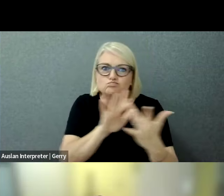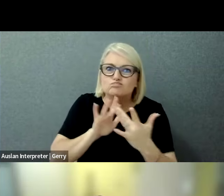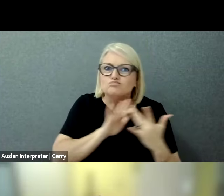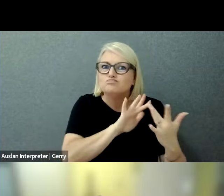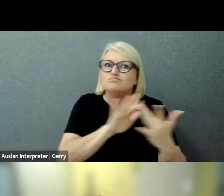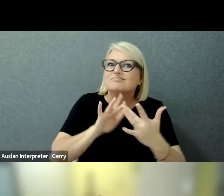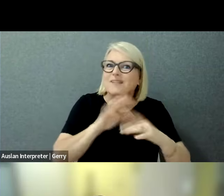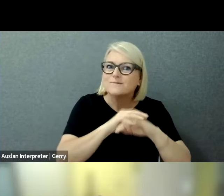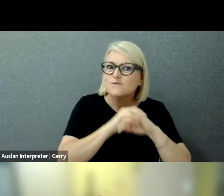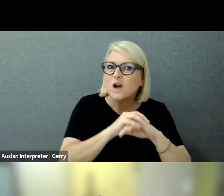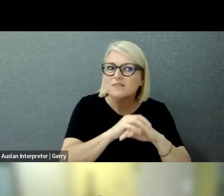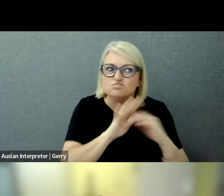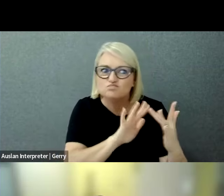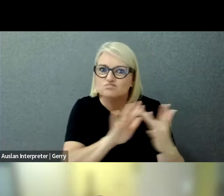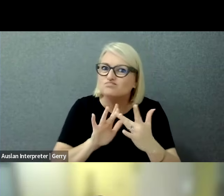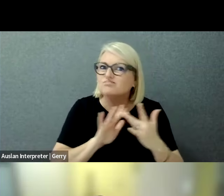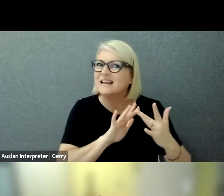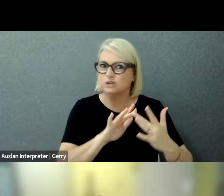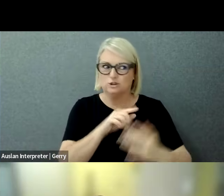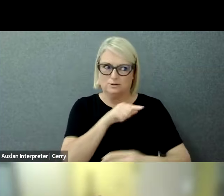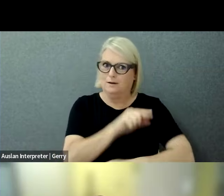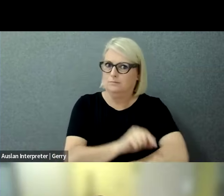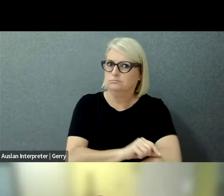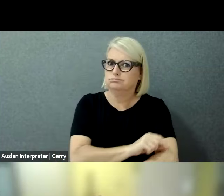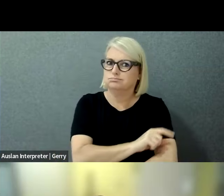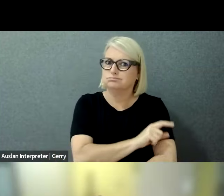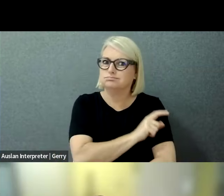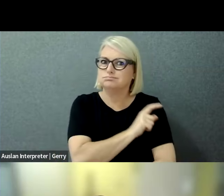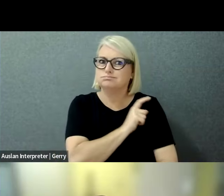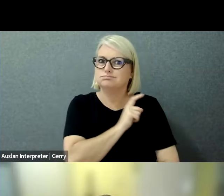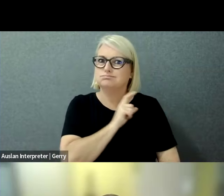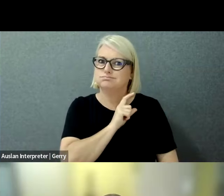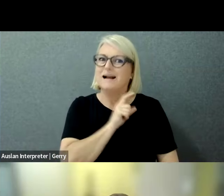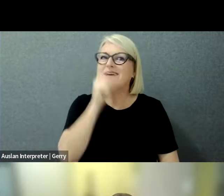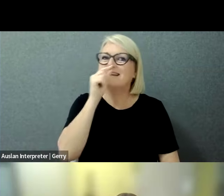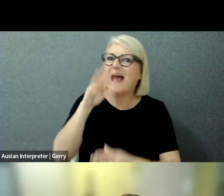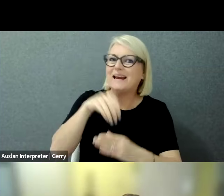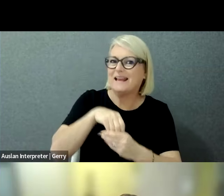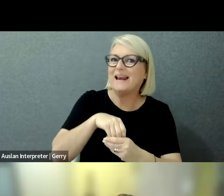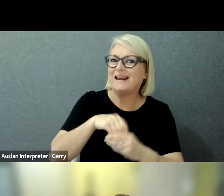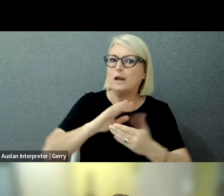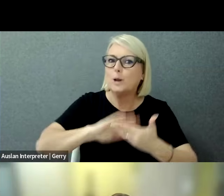other families and felt much more confident in being able to access her own community.